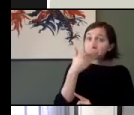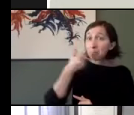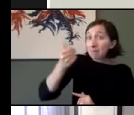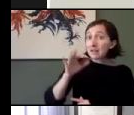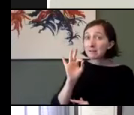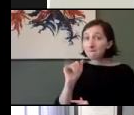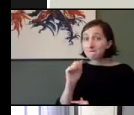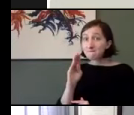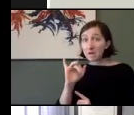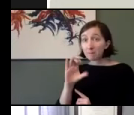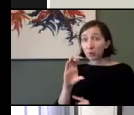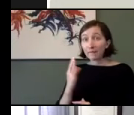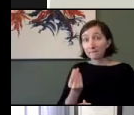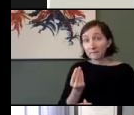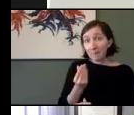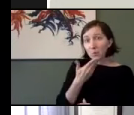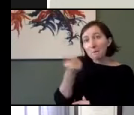You want to avoid knits, plastic, vinyl.